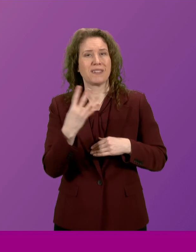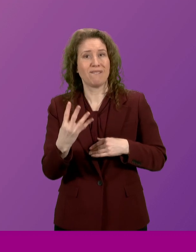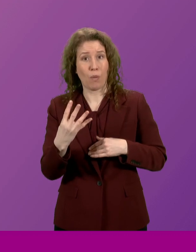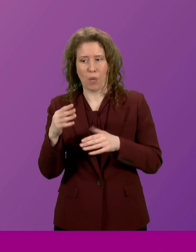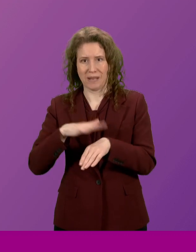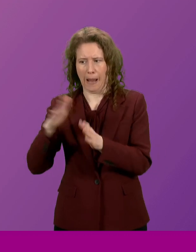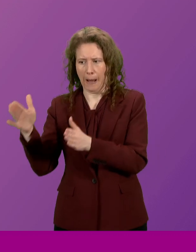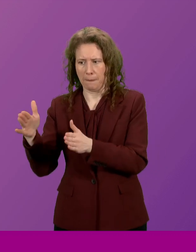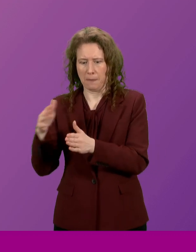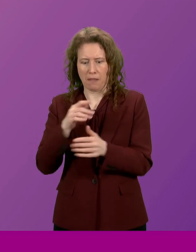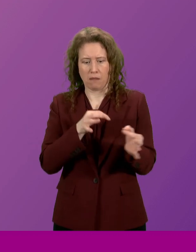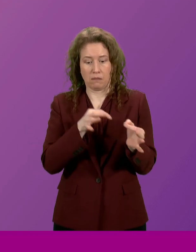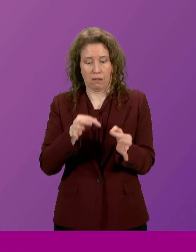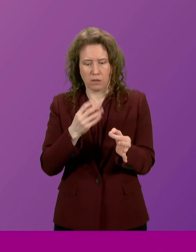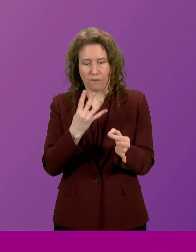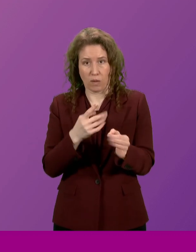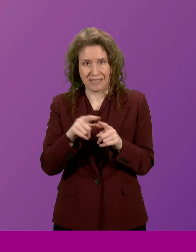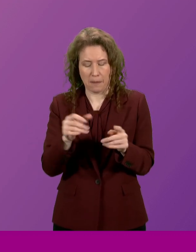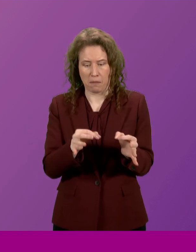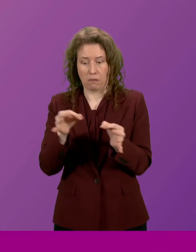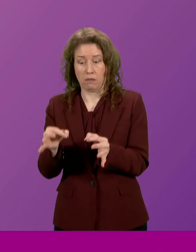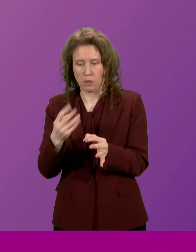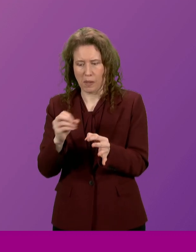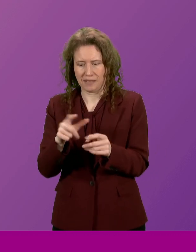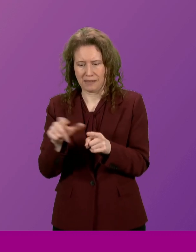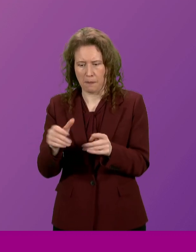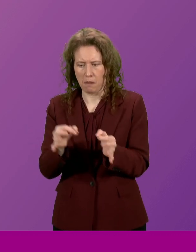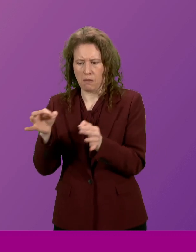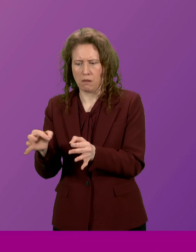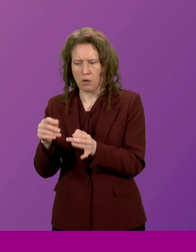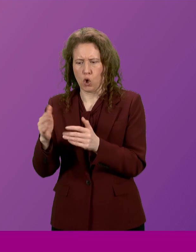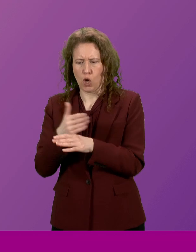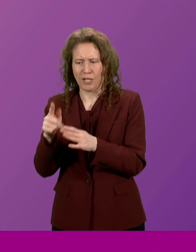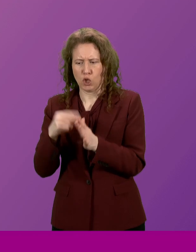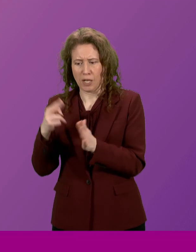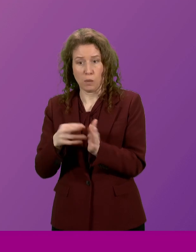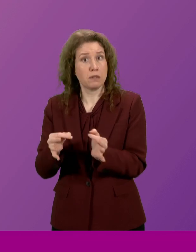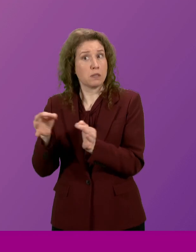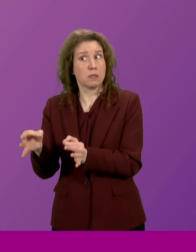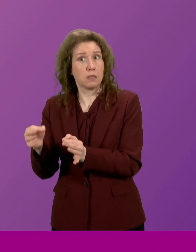The reopening date became 4 December, 20 December, early January and then early February—in time for